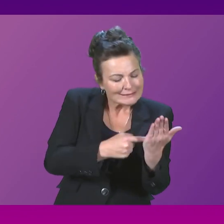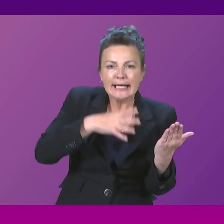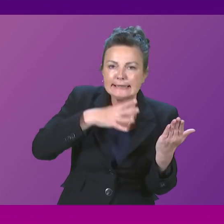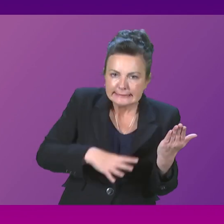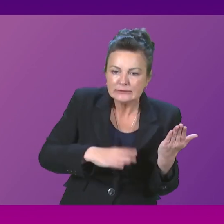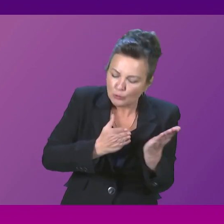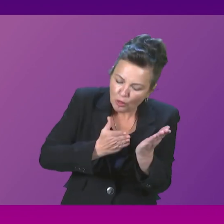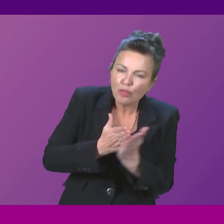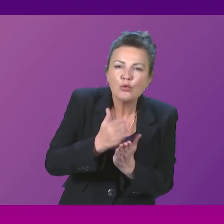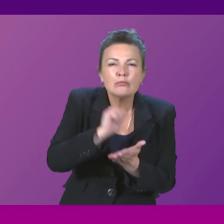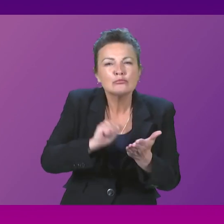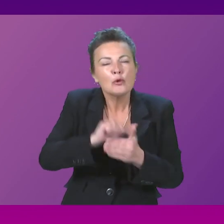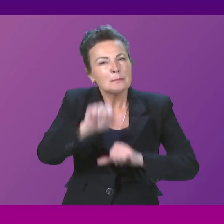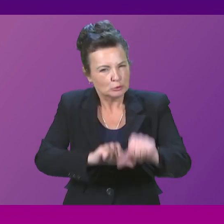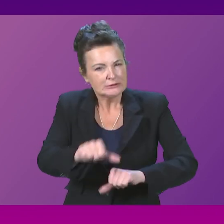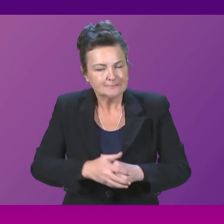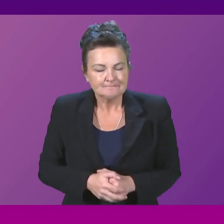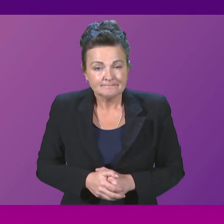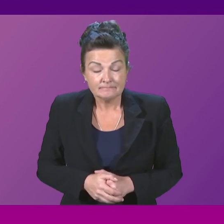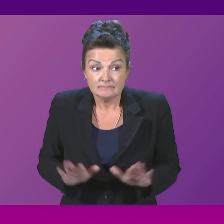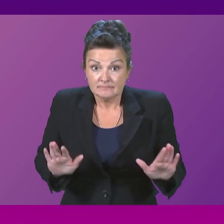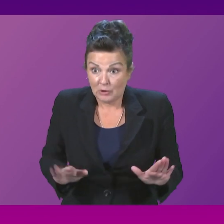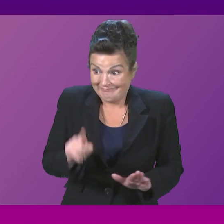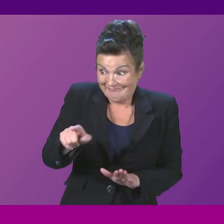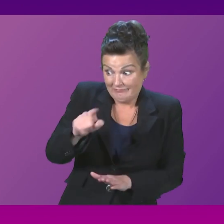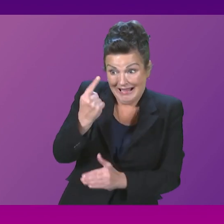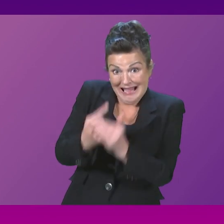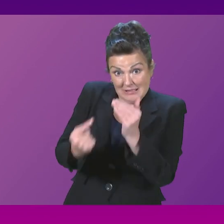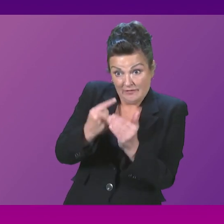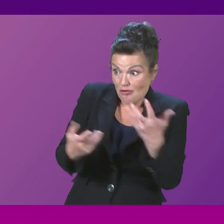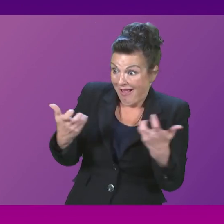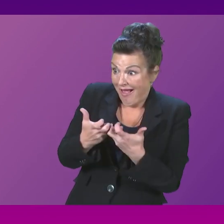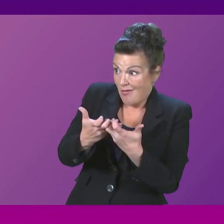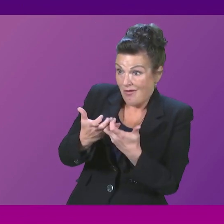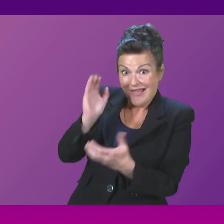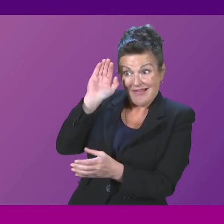The circumstances in which individuals came to be at Fornethy will vary, so it is not